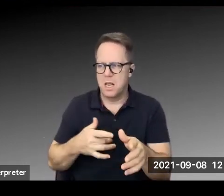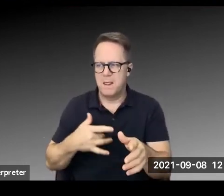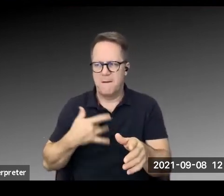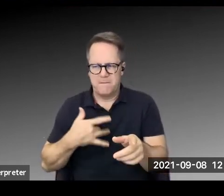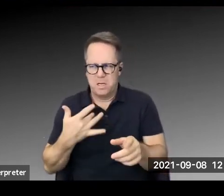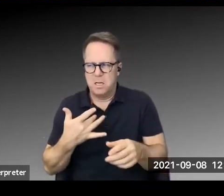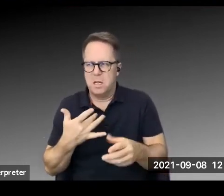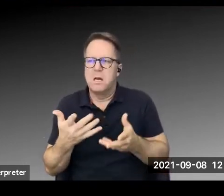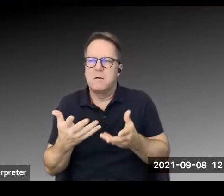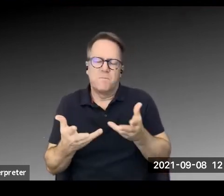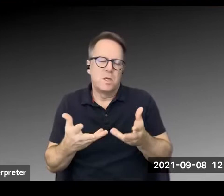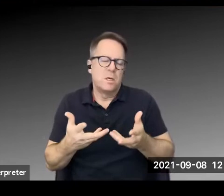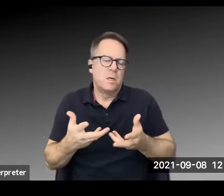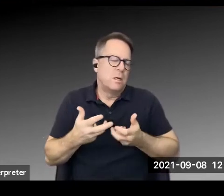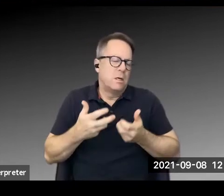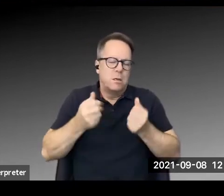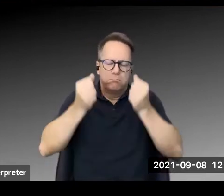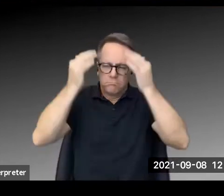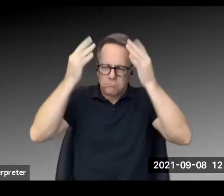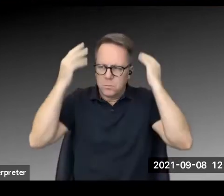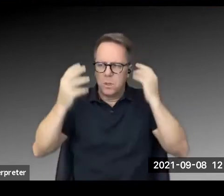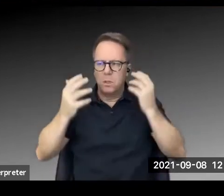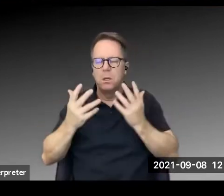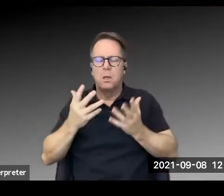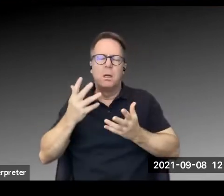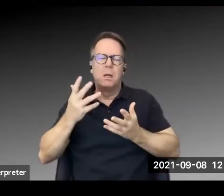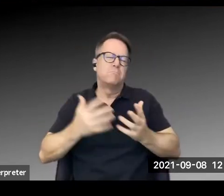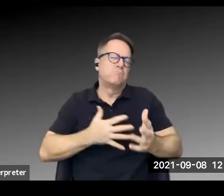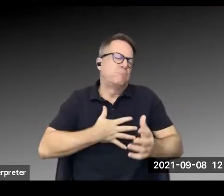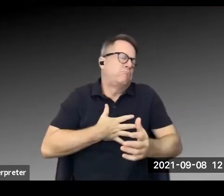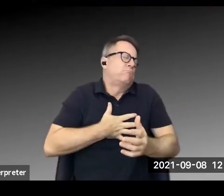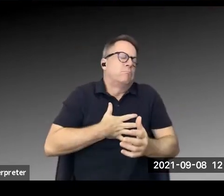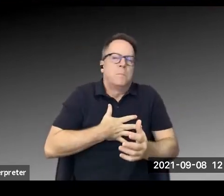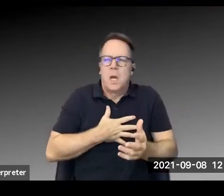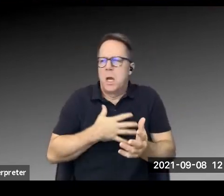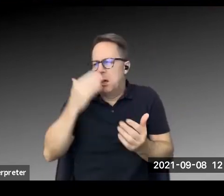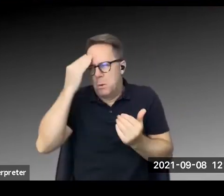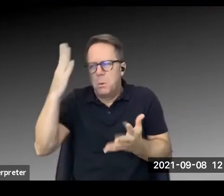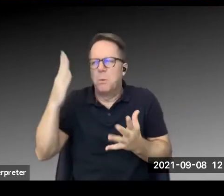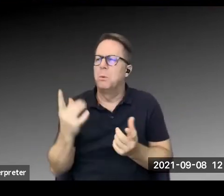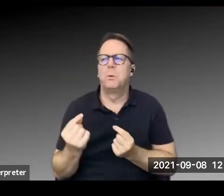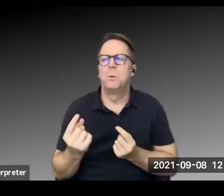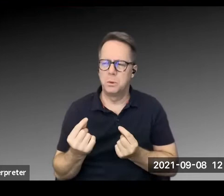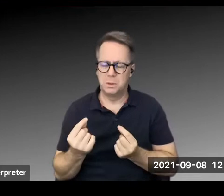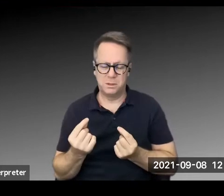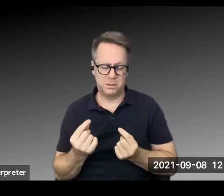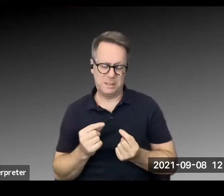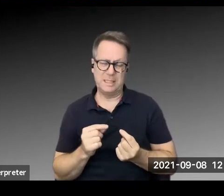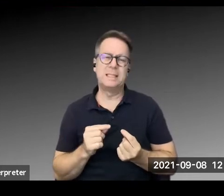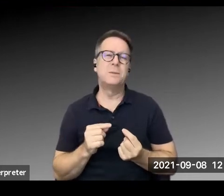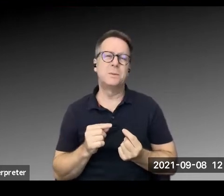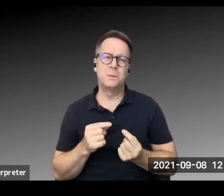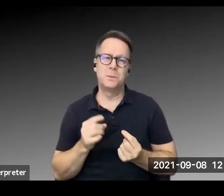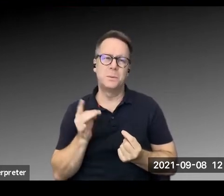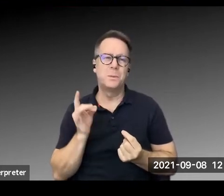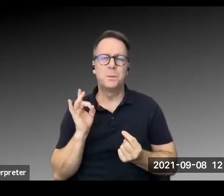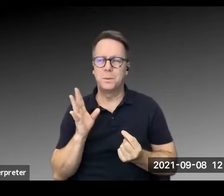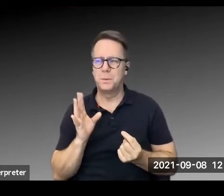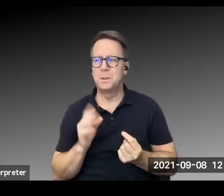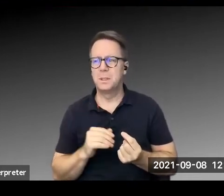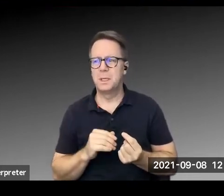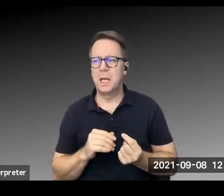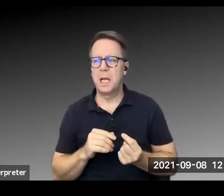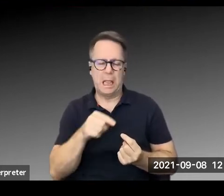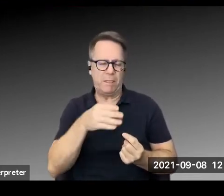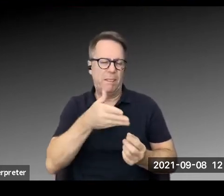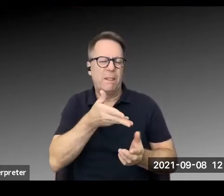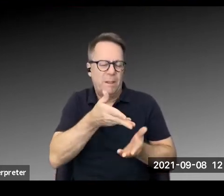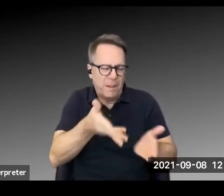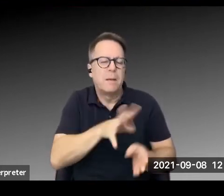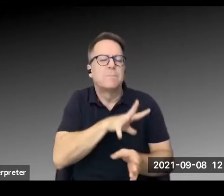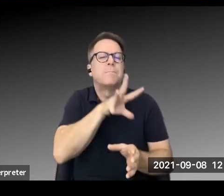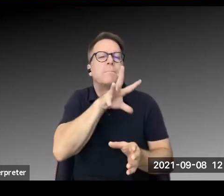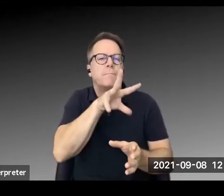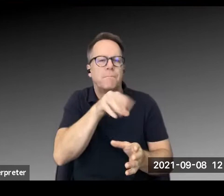They know what it's like to not know what to do. It makes a difference to be coming from that perspective. So this person noted, they've been there, they've been the person on the phone.